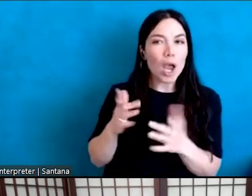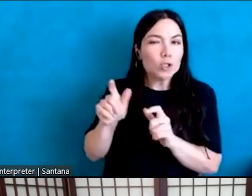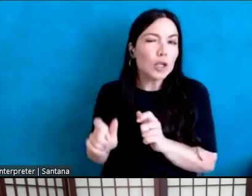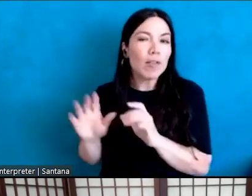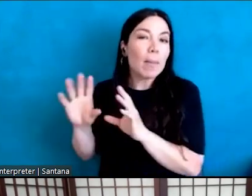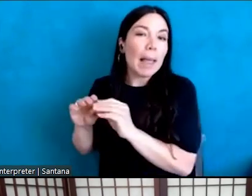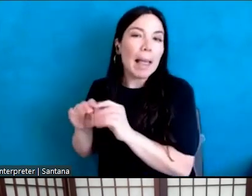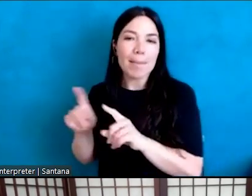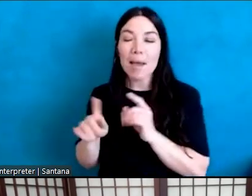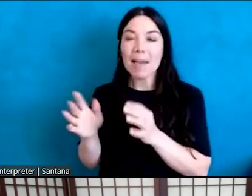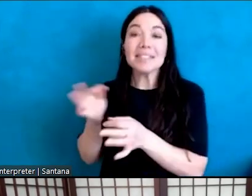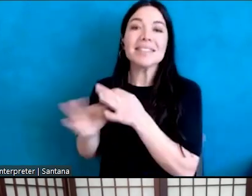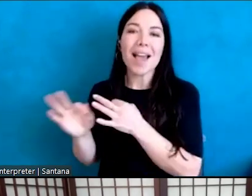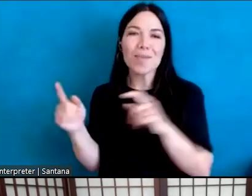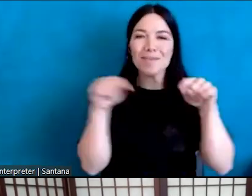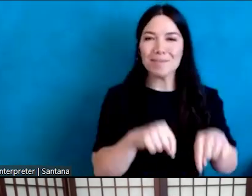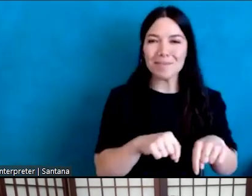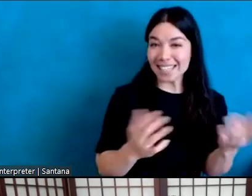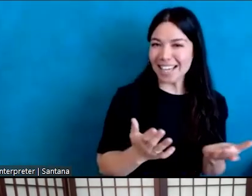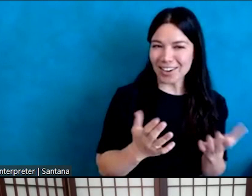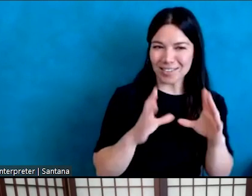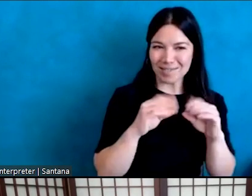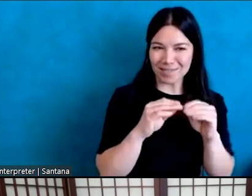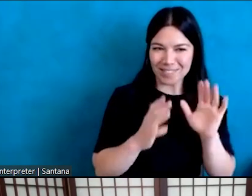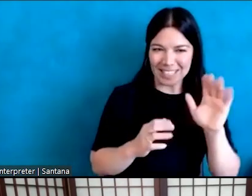And I know that many of my colleagues pictured here are actually watching this talk.